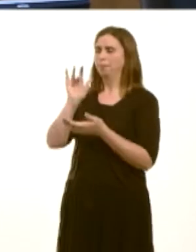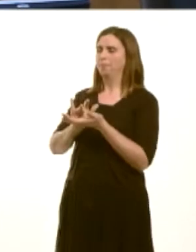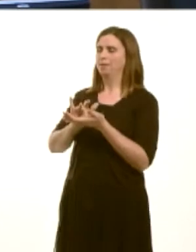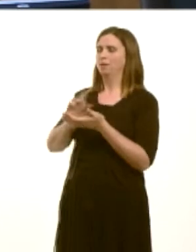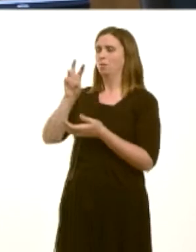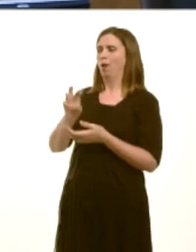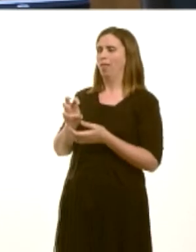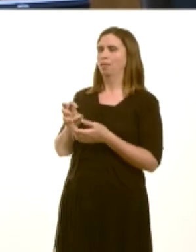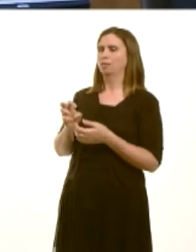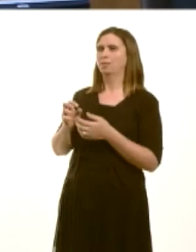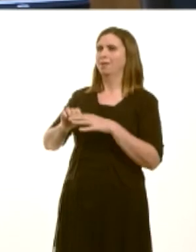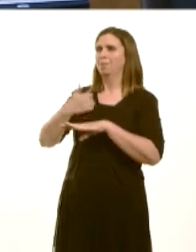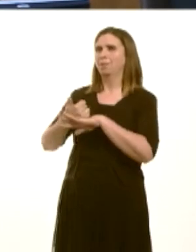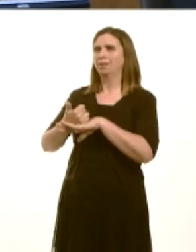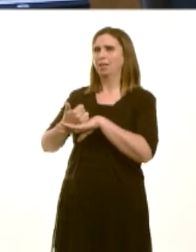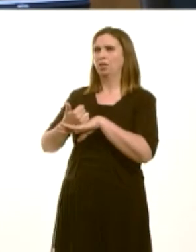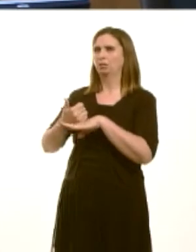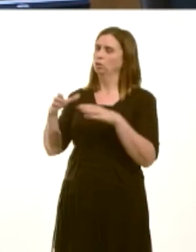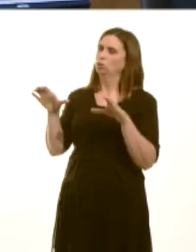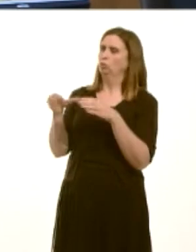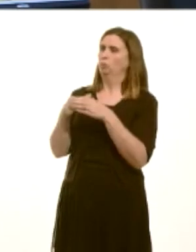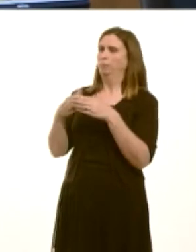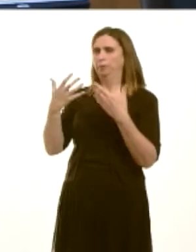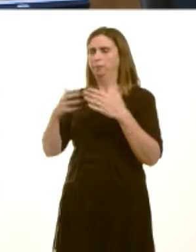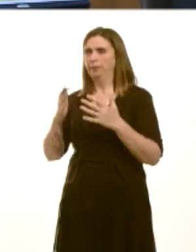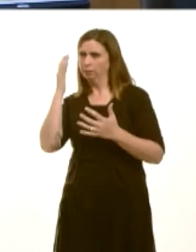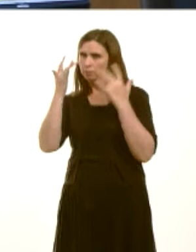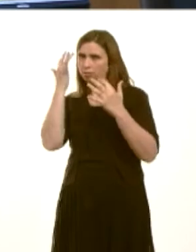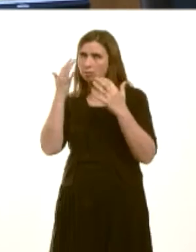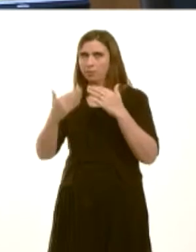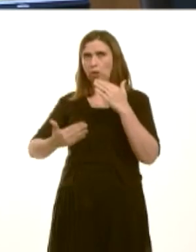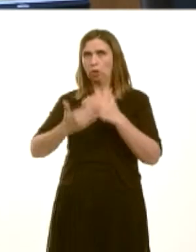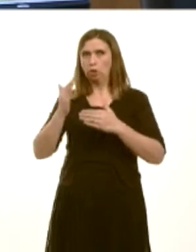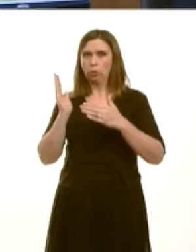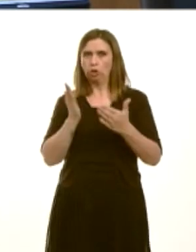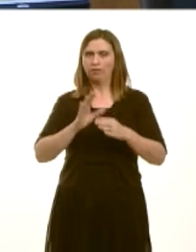has reported to the Minister on the implementation of new services and other related issues.